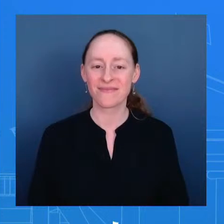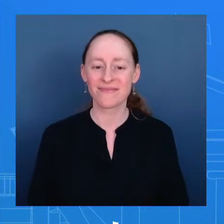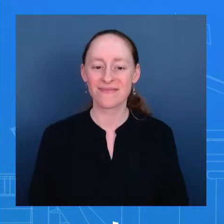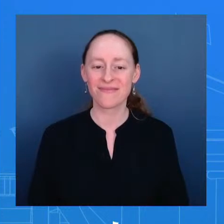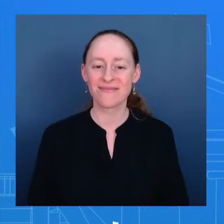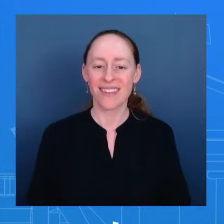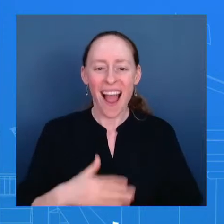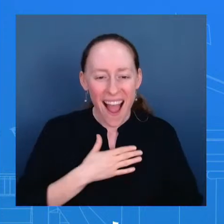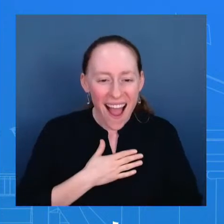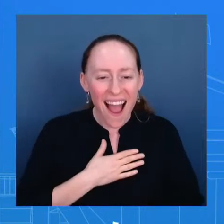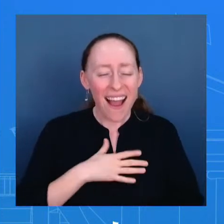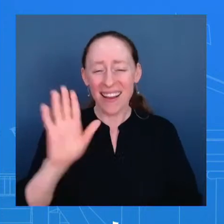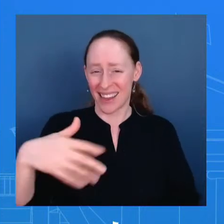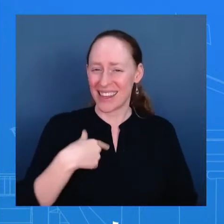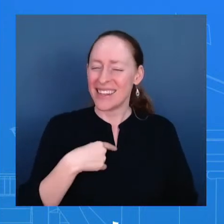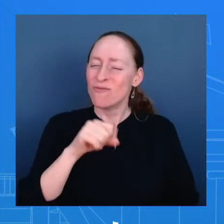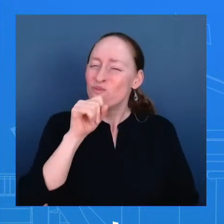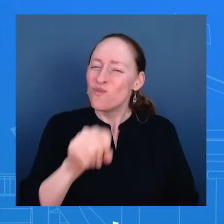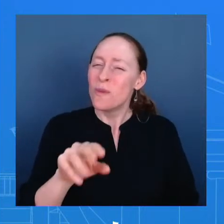a much simpler existence at times.